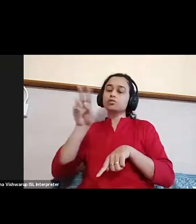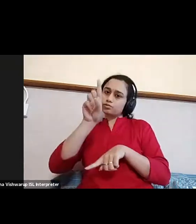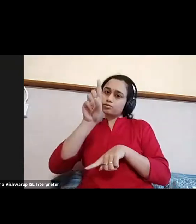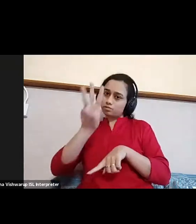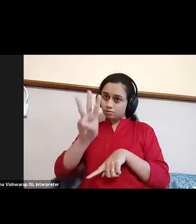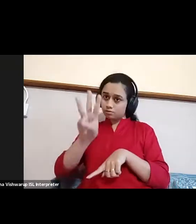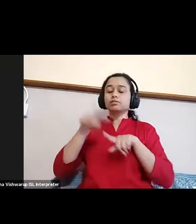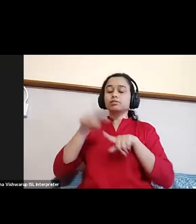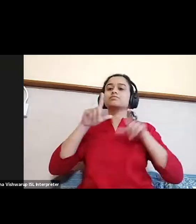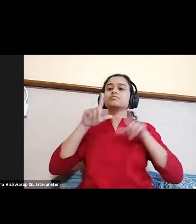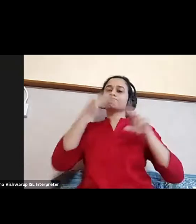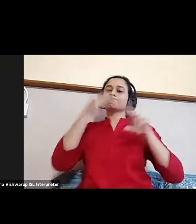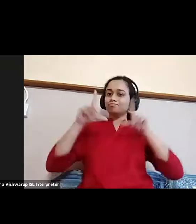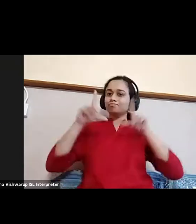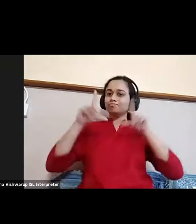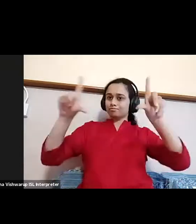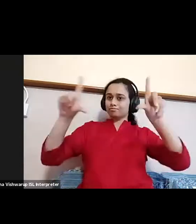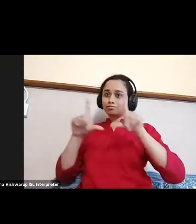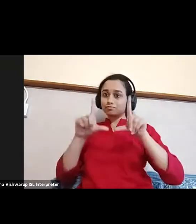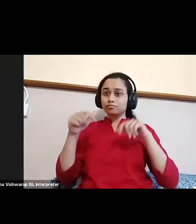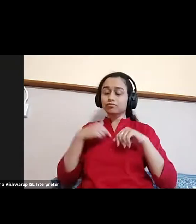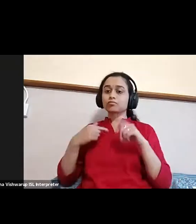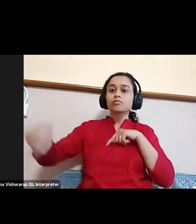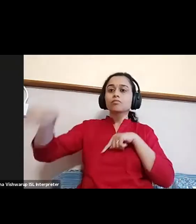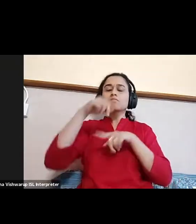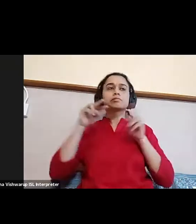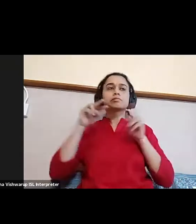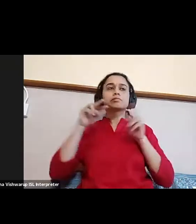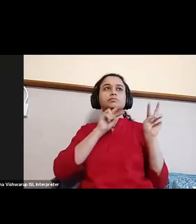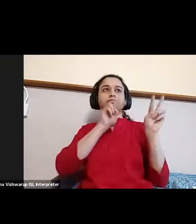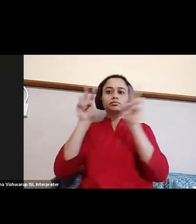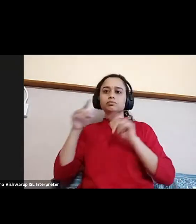Suresh's pictures really stood out from everything else at the festival in my opinion and i thought